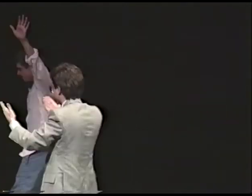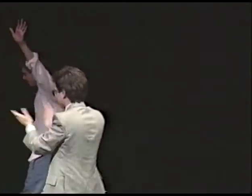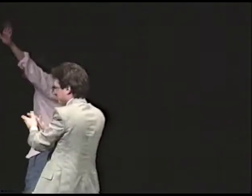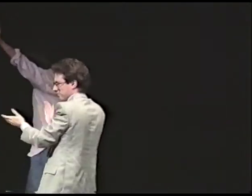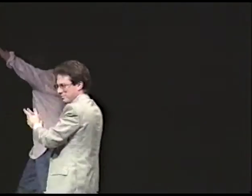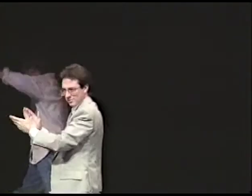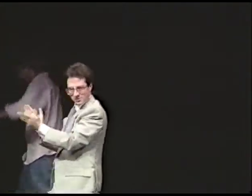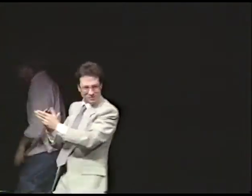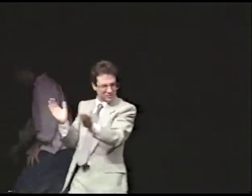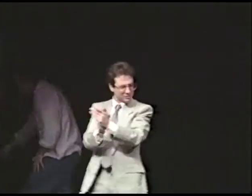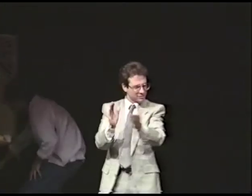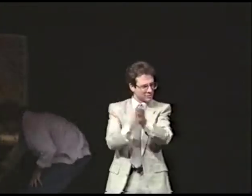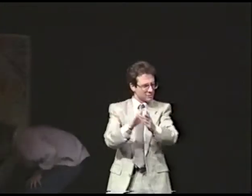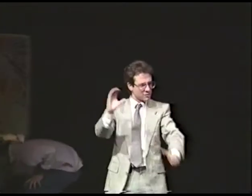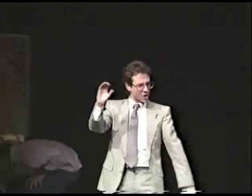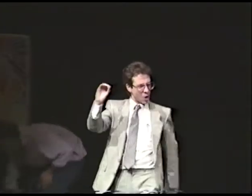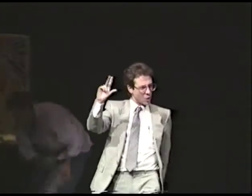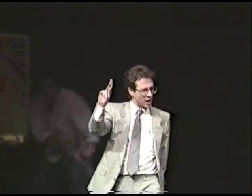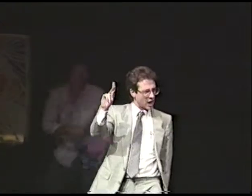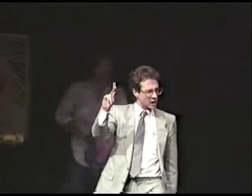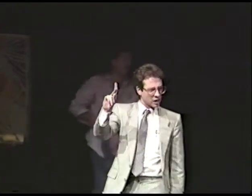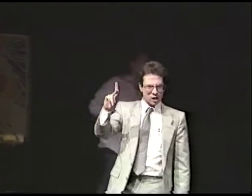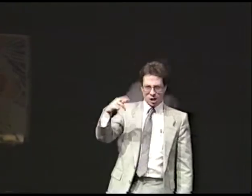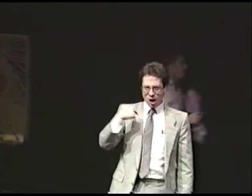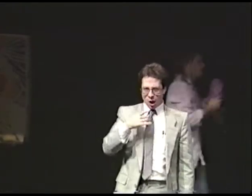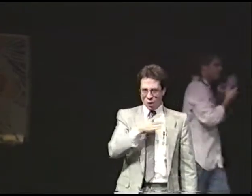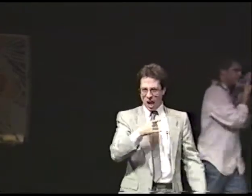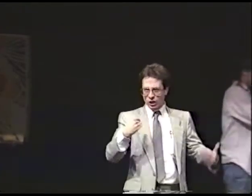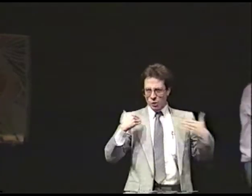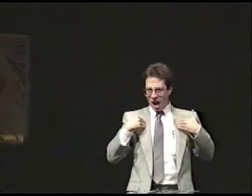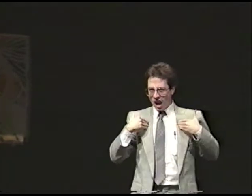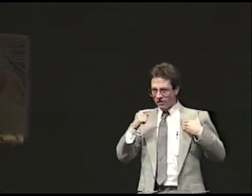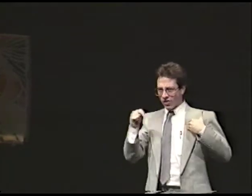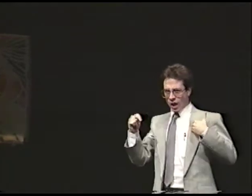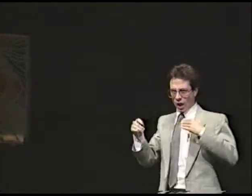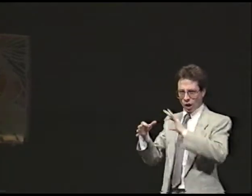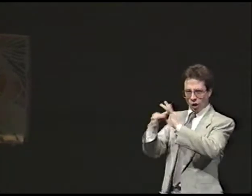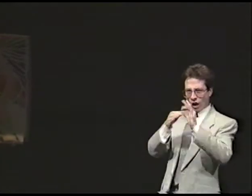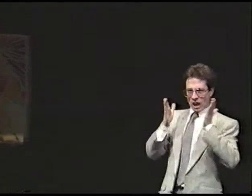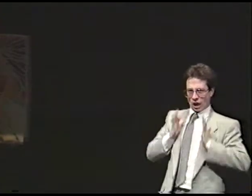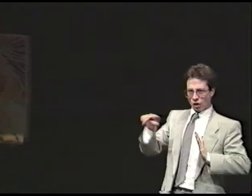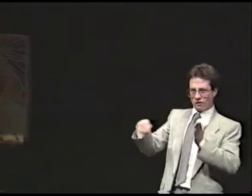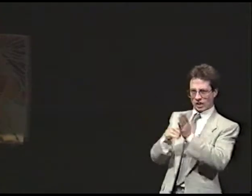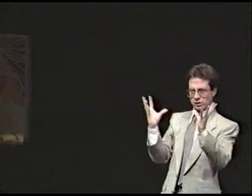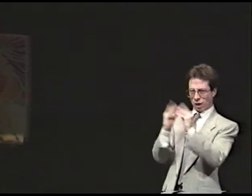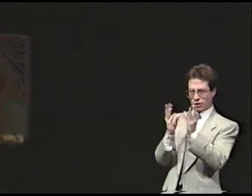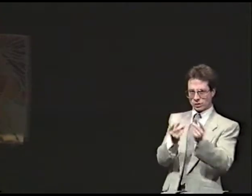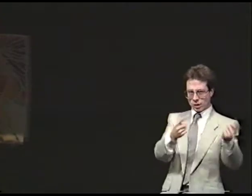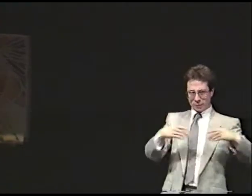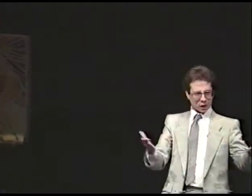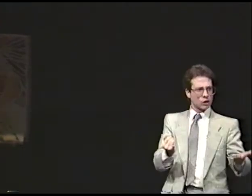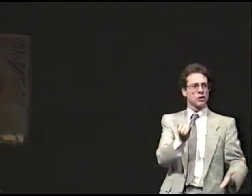Thank you. Thank you very much. Thank you. OK, now we'd like to have the coordinator of the conference